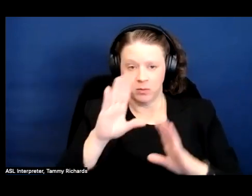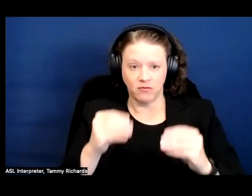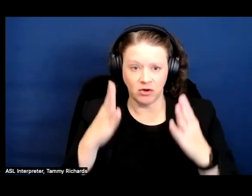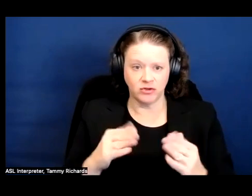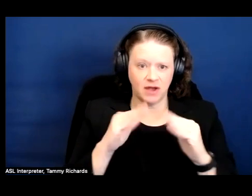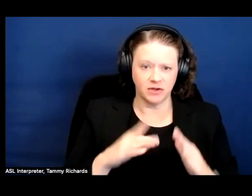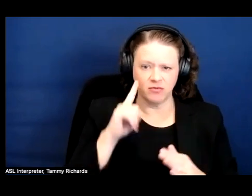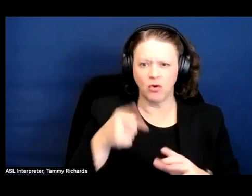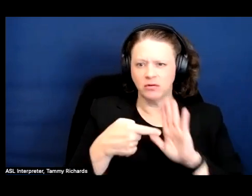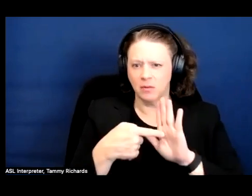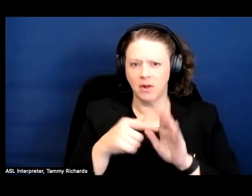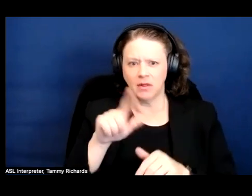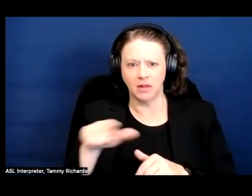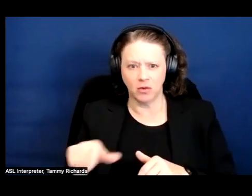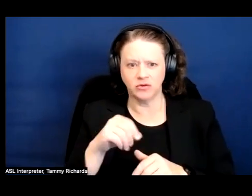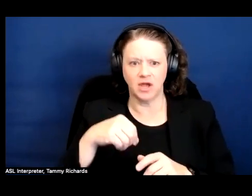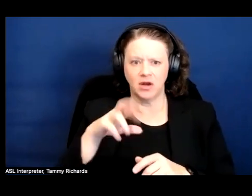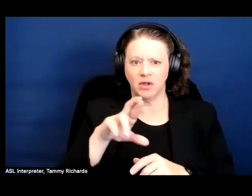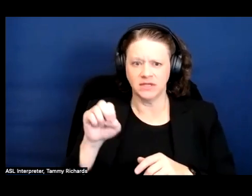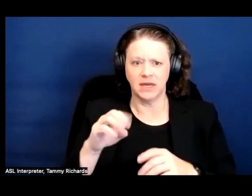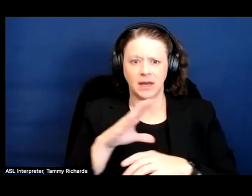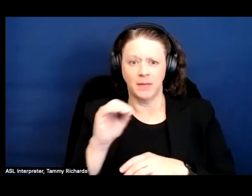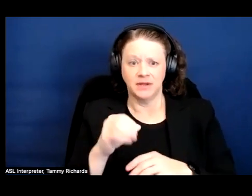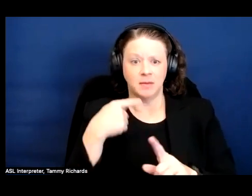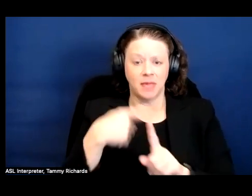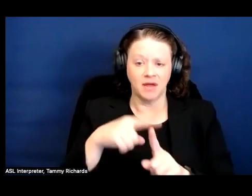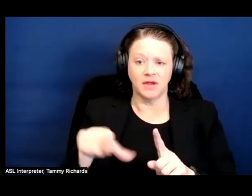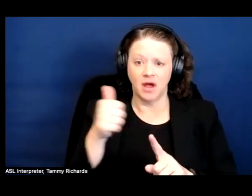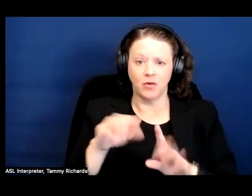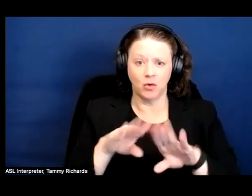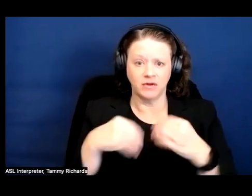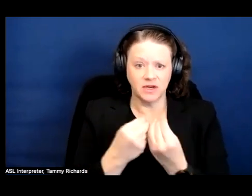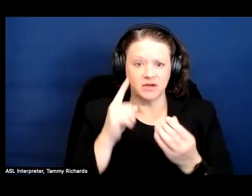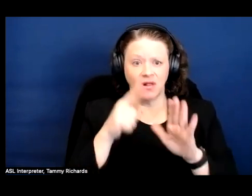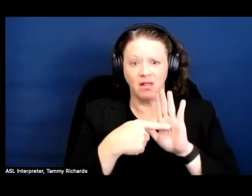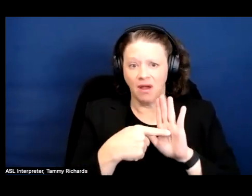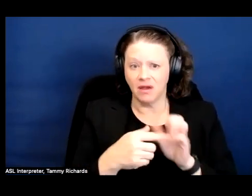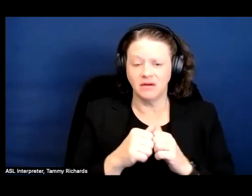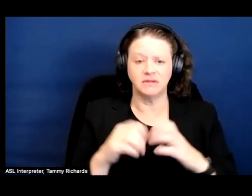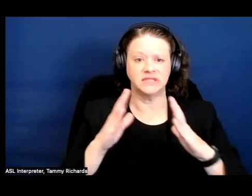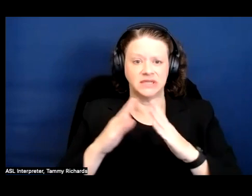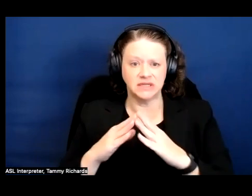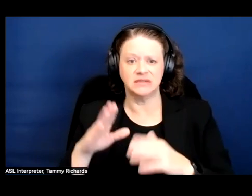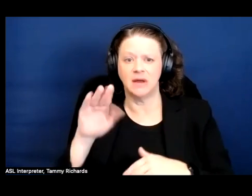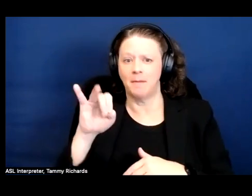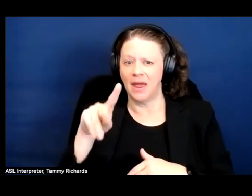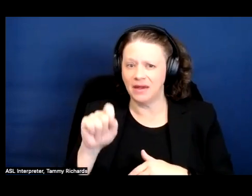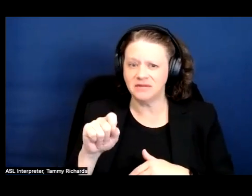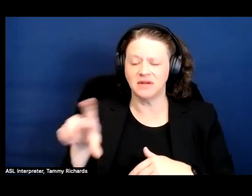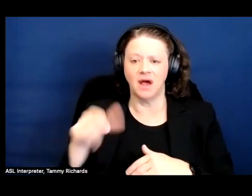Also, housing providers may not limit the breed or size of a dog or any animal used as a service animal,